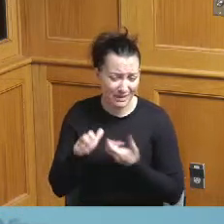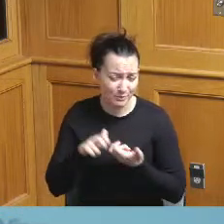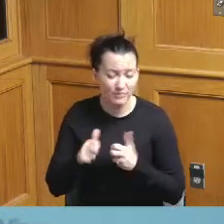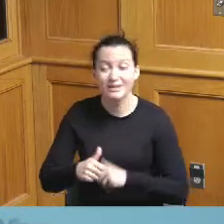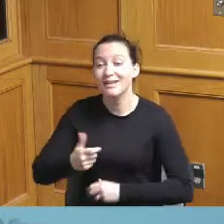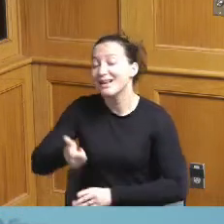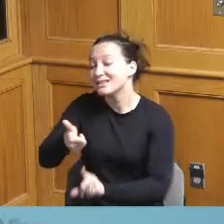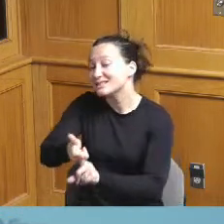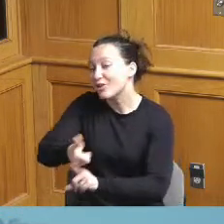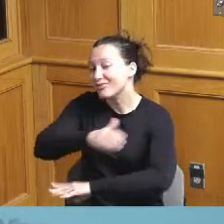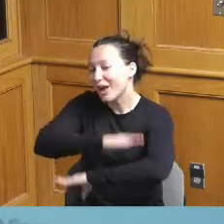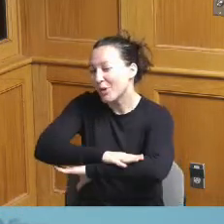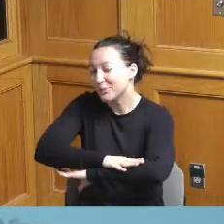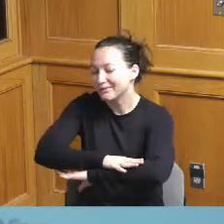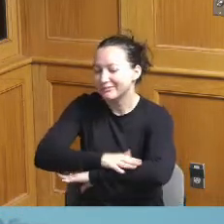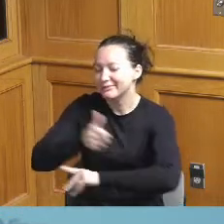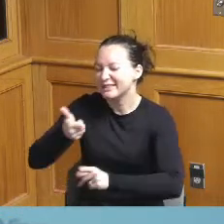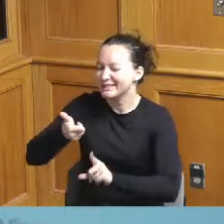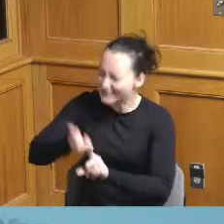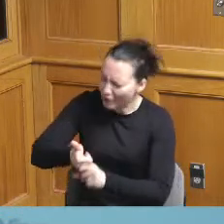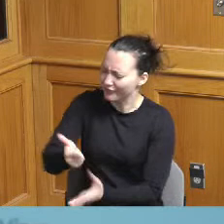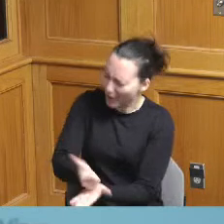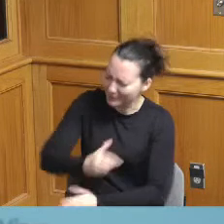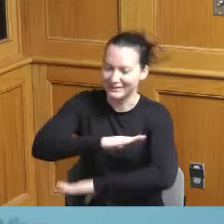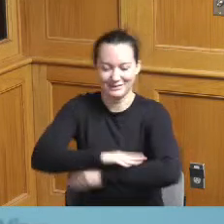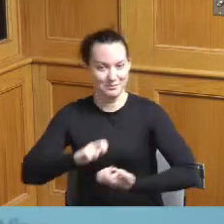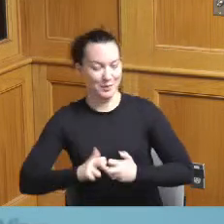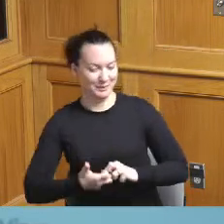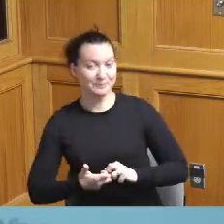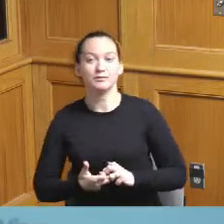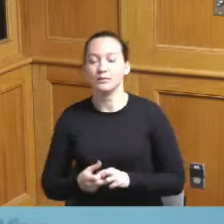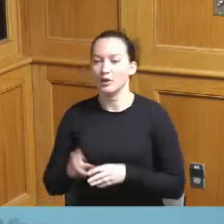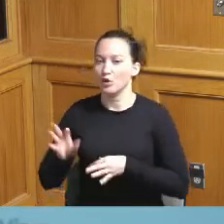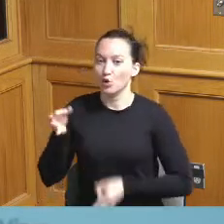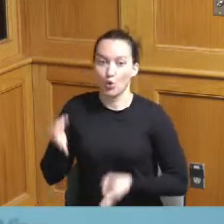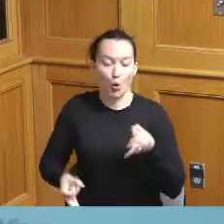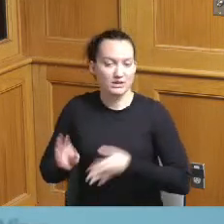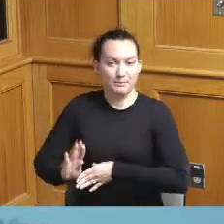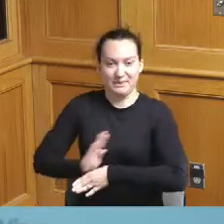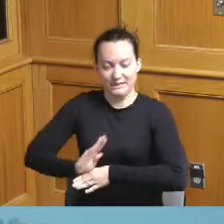desk had some problems at that time the court was even busier than ever providing those additional